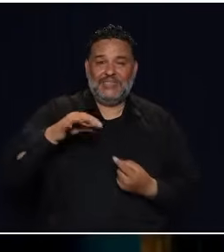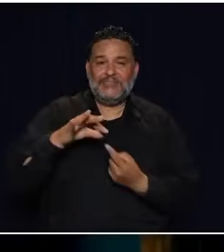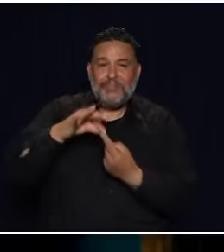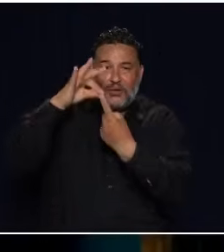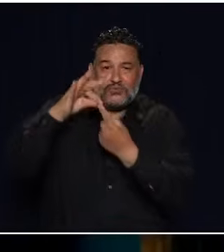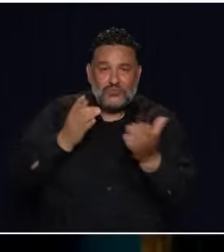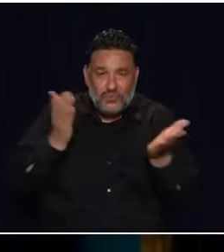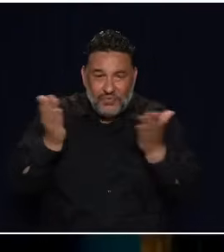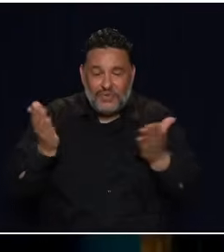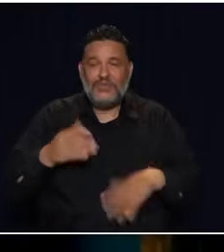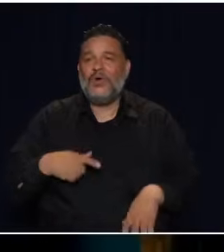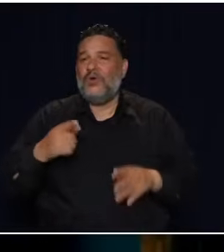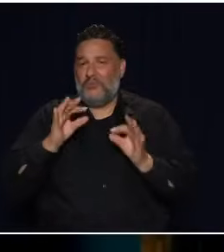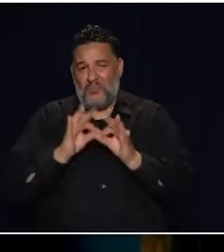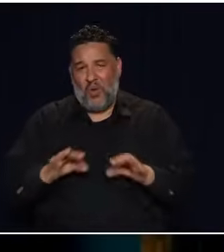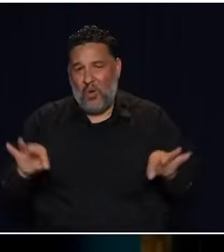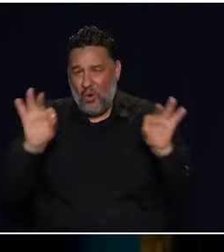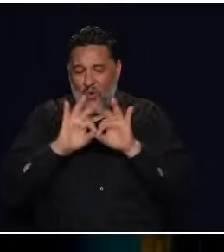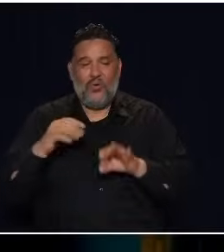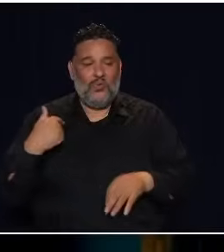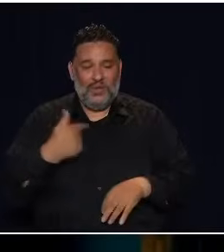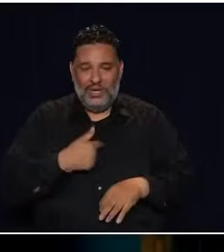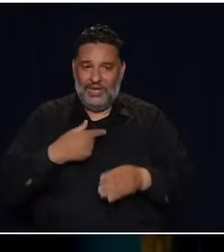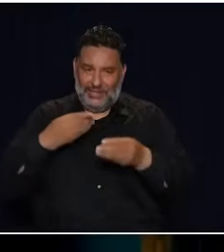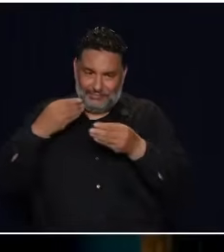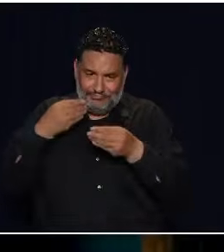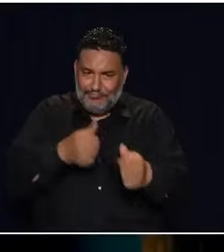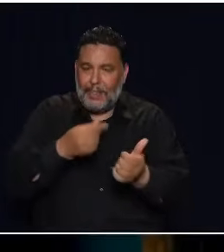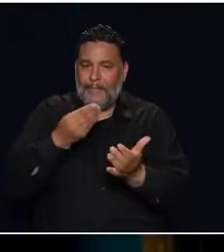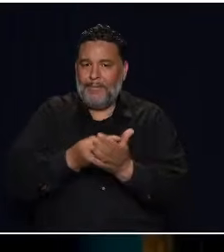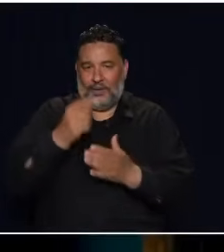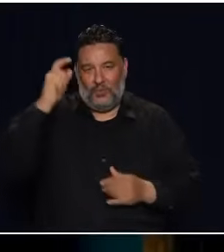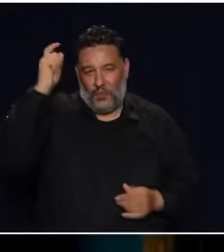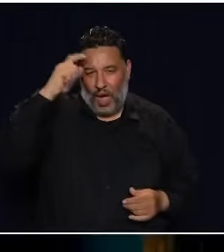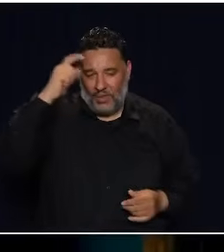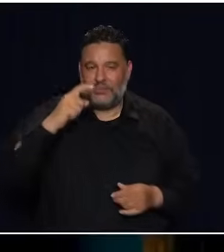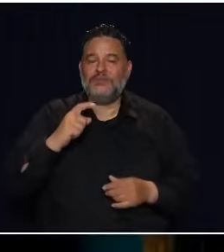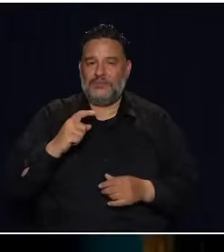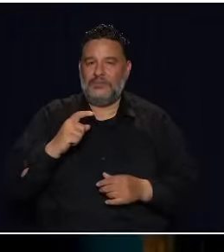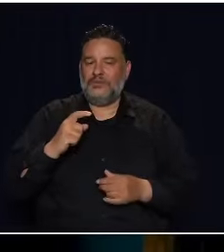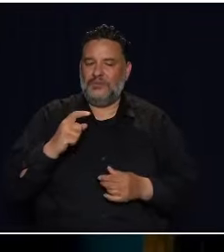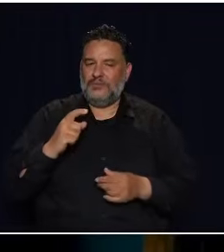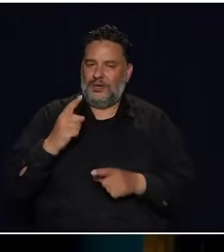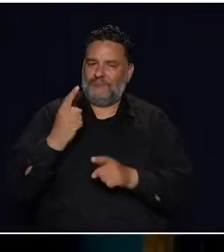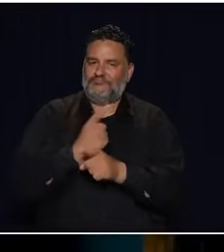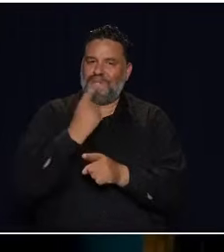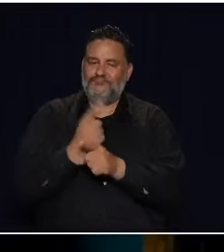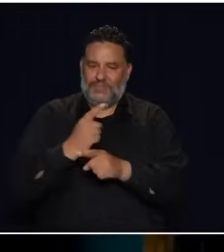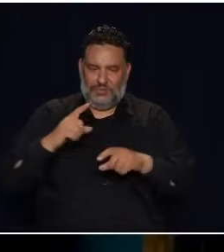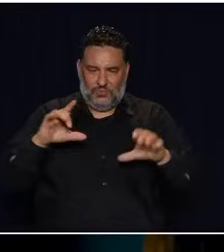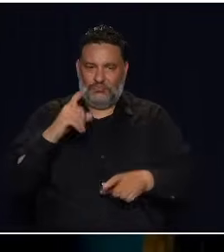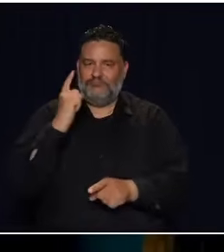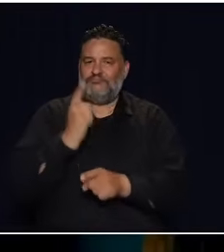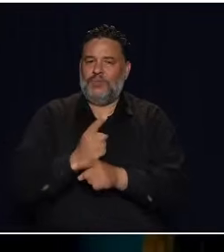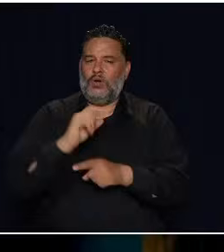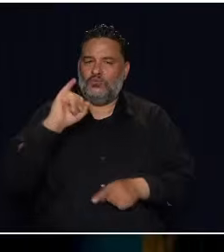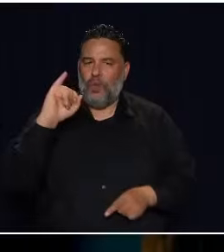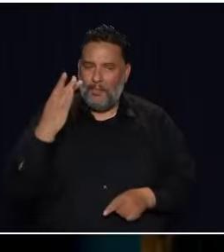OUR STUDENTSED A FAMILIES. A LOT OF OUR FAMILIES ARE IN NEED OF SPECIAL SERVICES. IT IS VERY IMPORTANT WE ARE